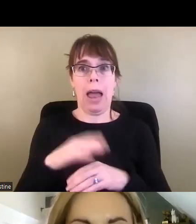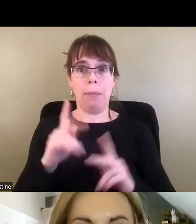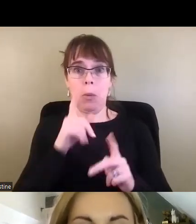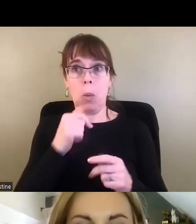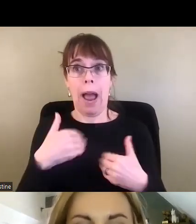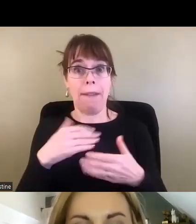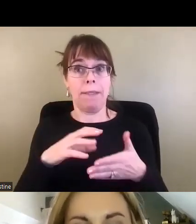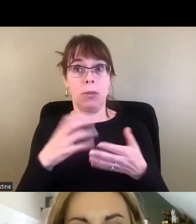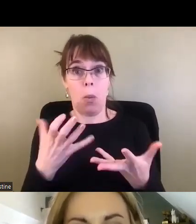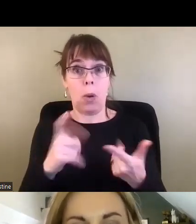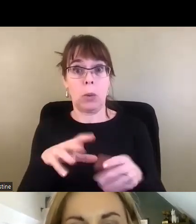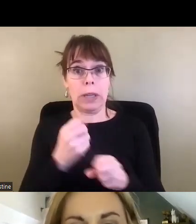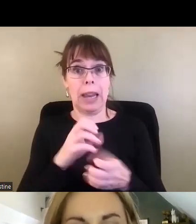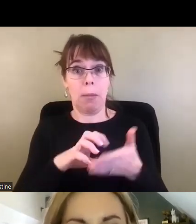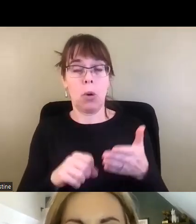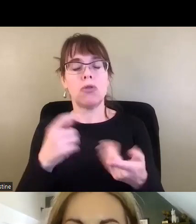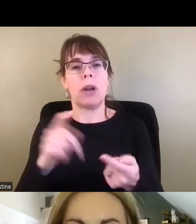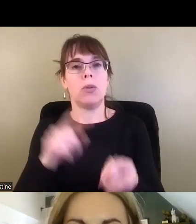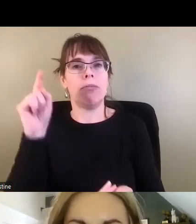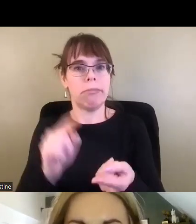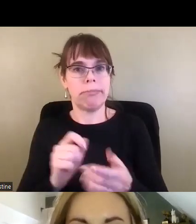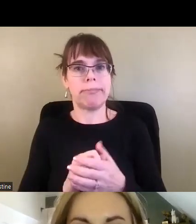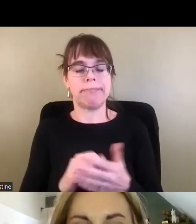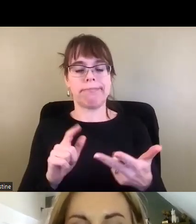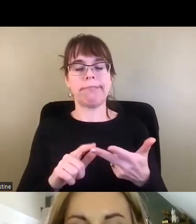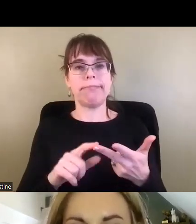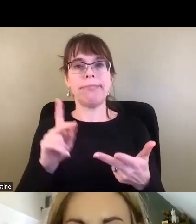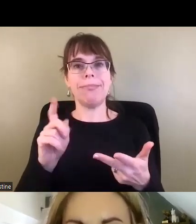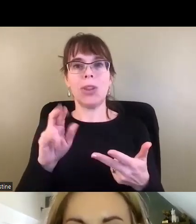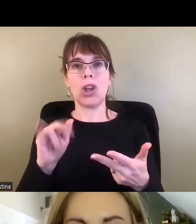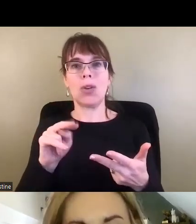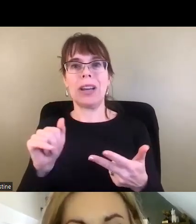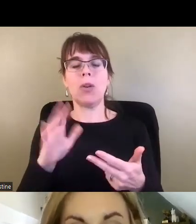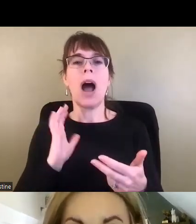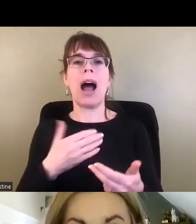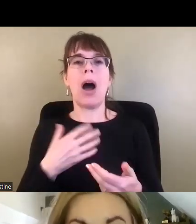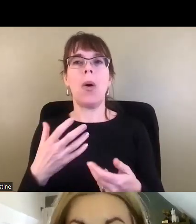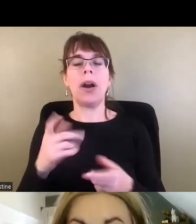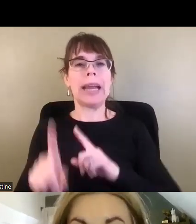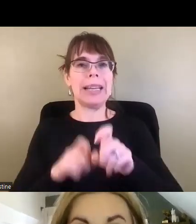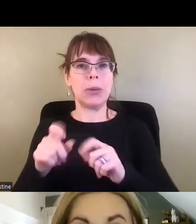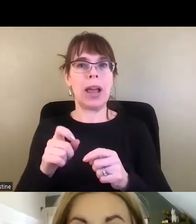And then we have our wonderful intake coordinator, Karina. Karina is bilingual, so she is able to